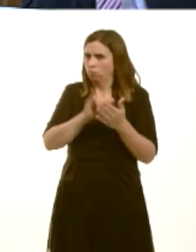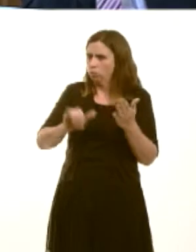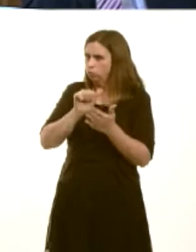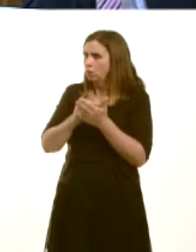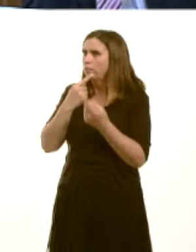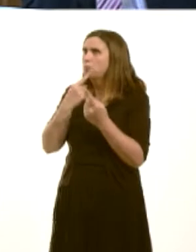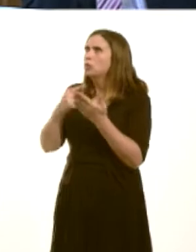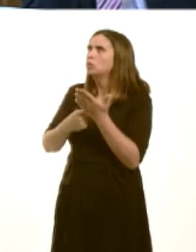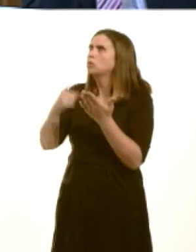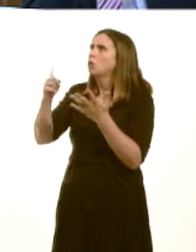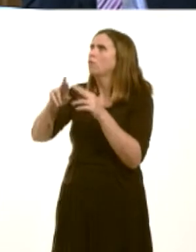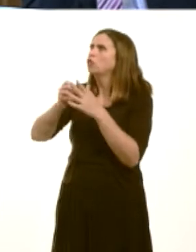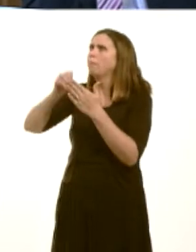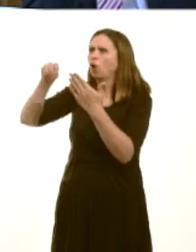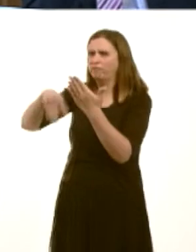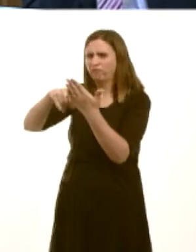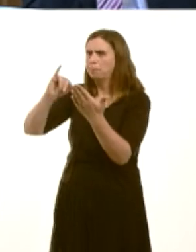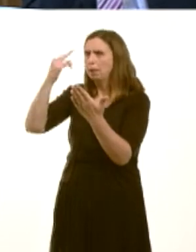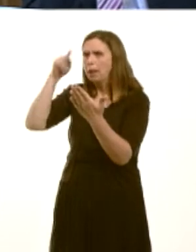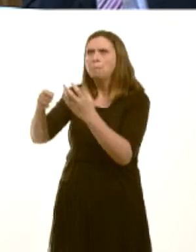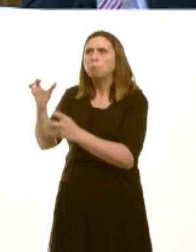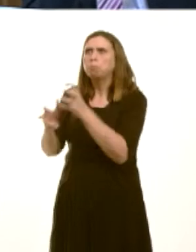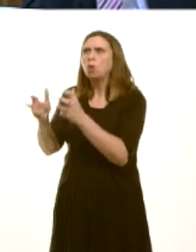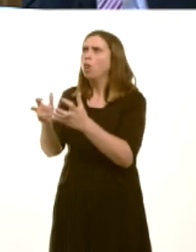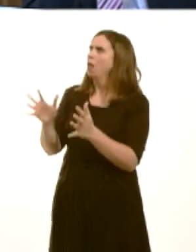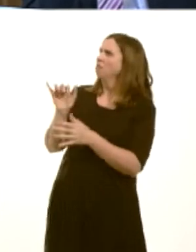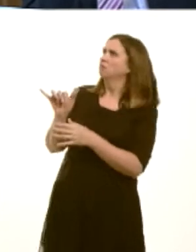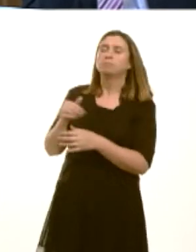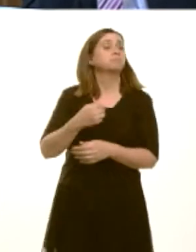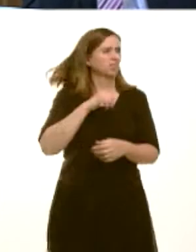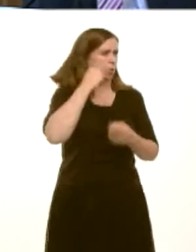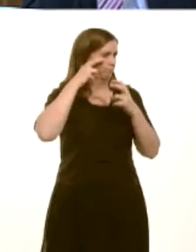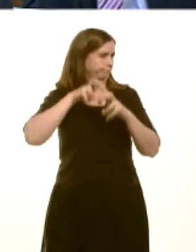me with those details, I will of course investigate that for him.